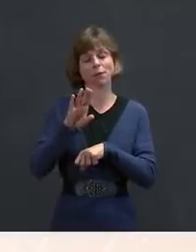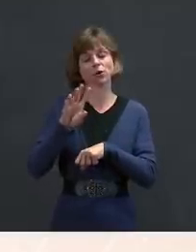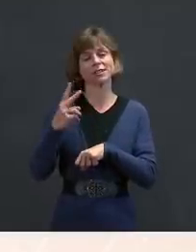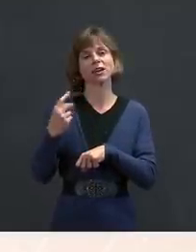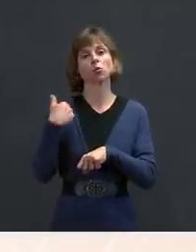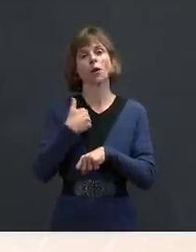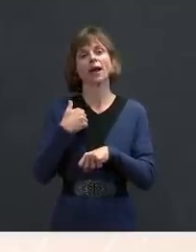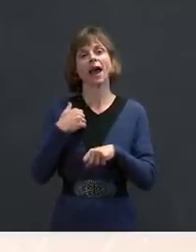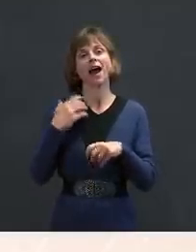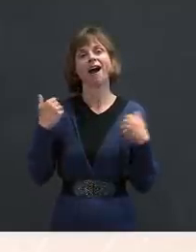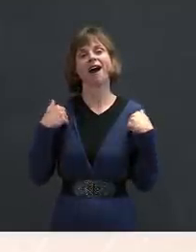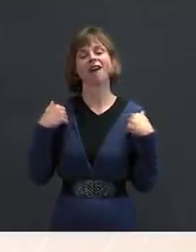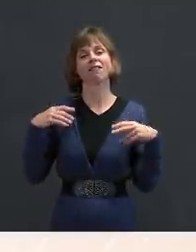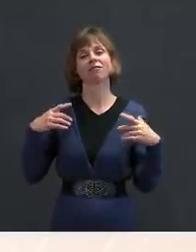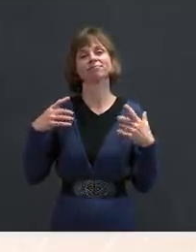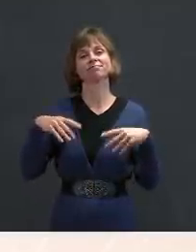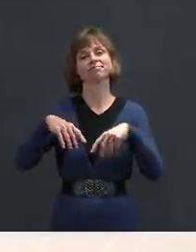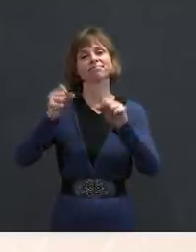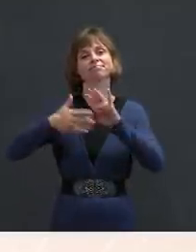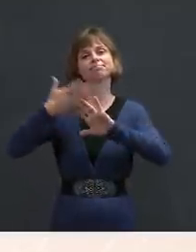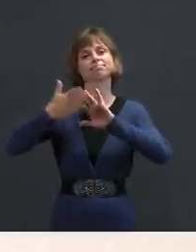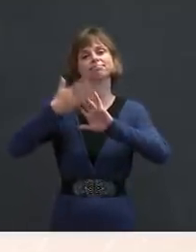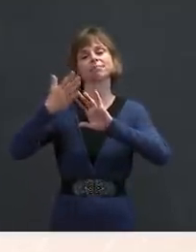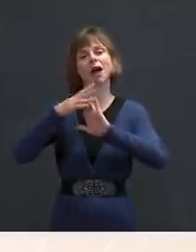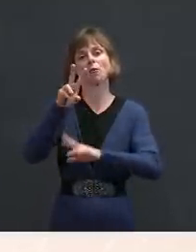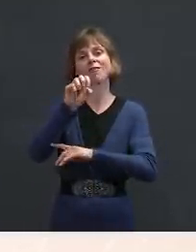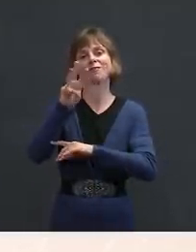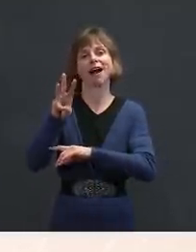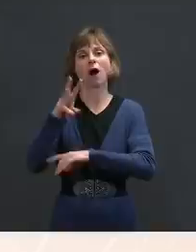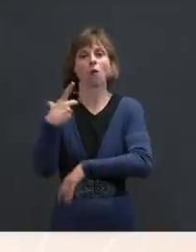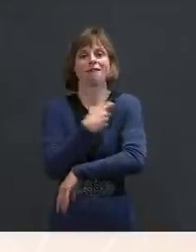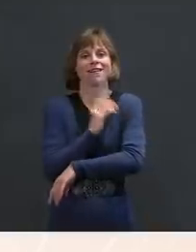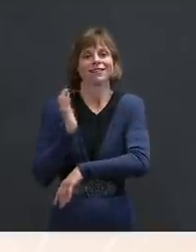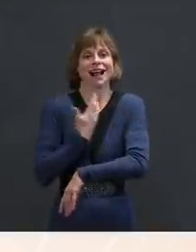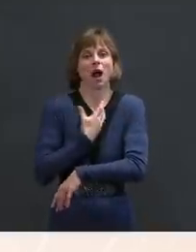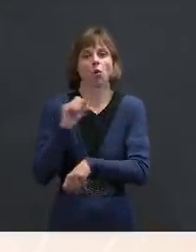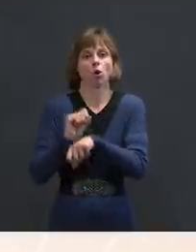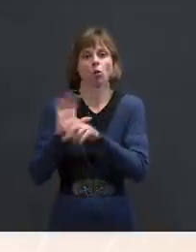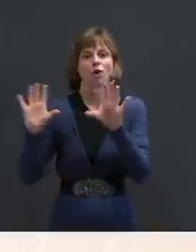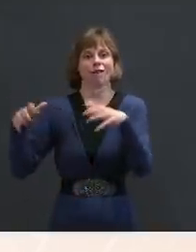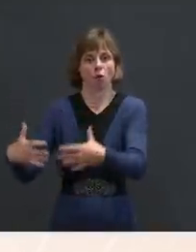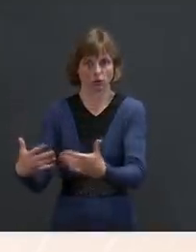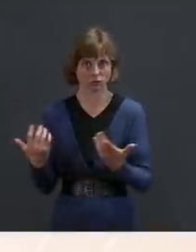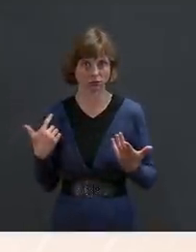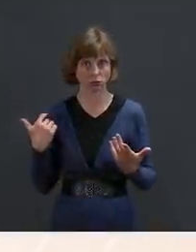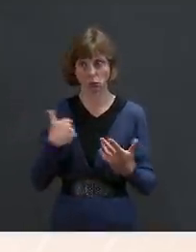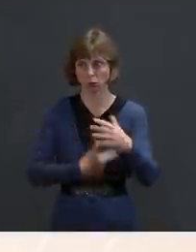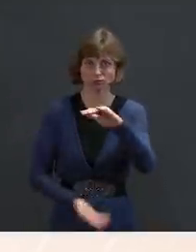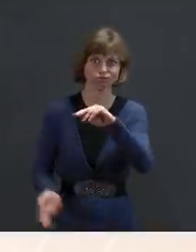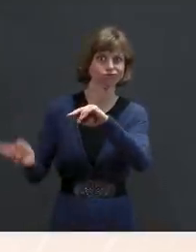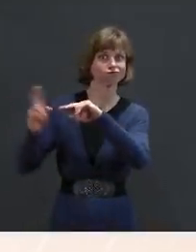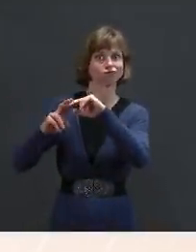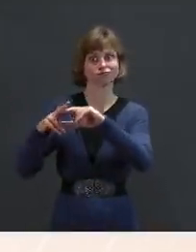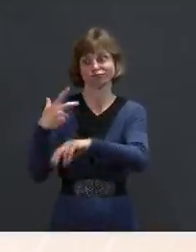where we have really surged resources and capabilities, according to the paradigm that has been established